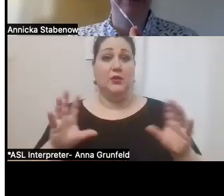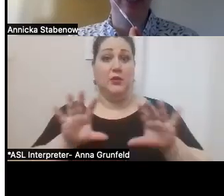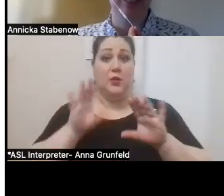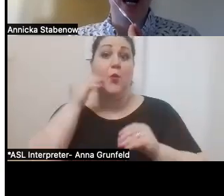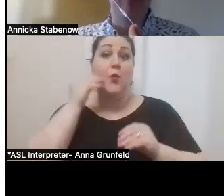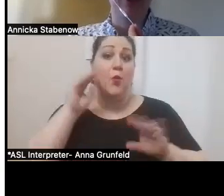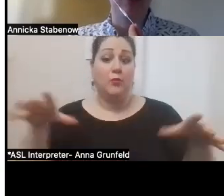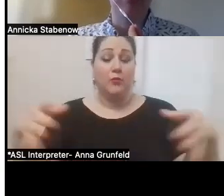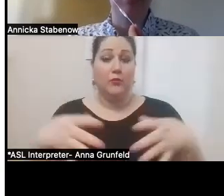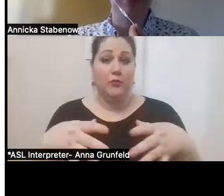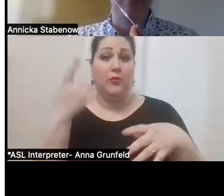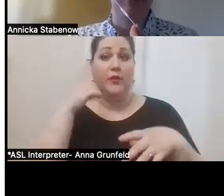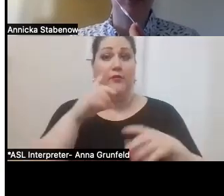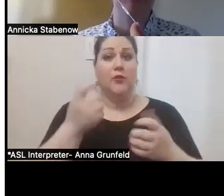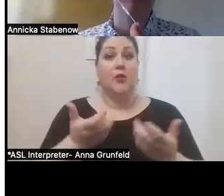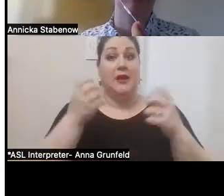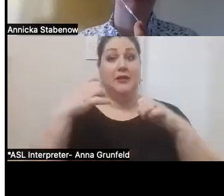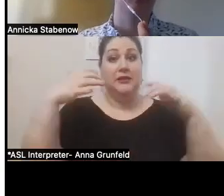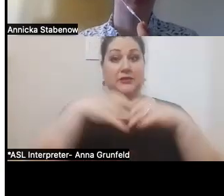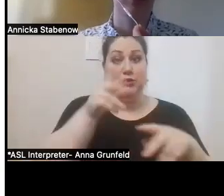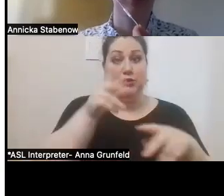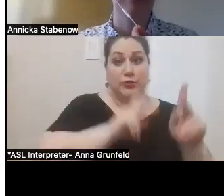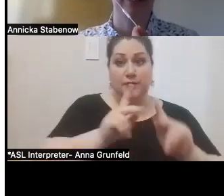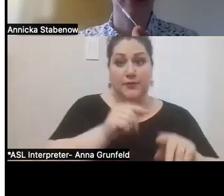and we are grateful to have the opportunity to work on this land.